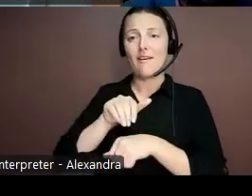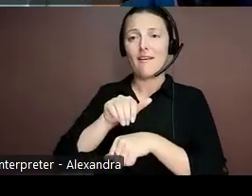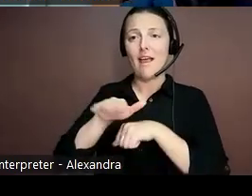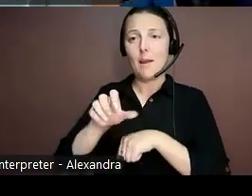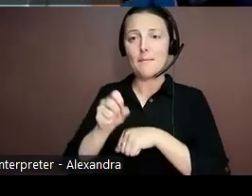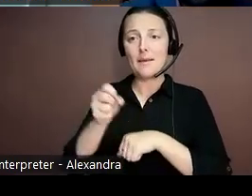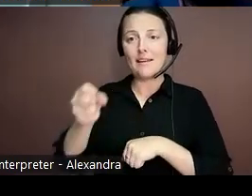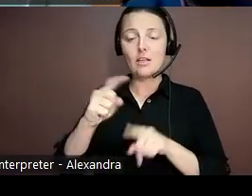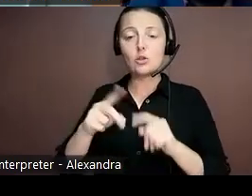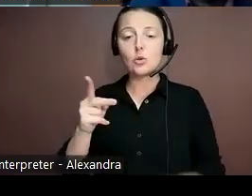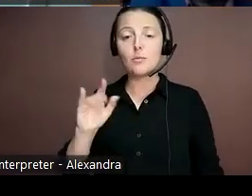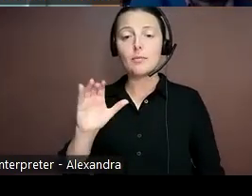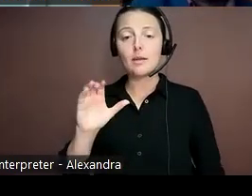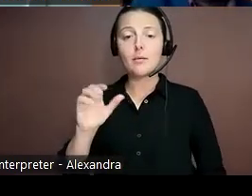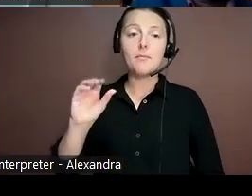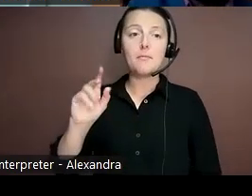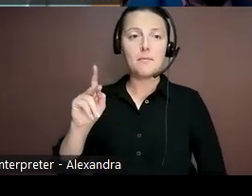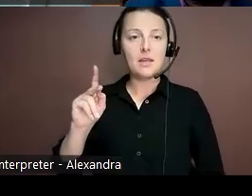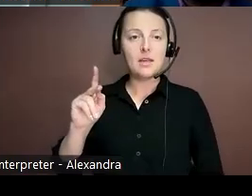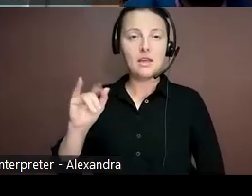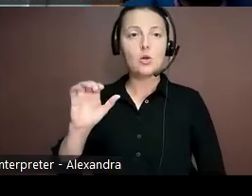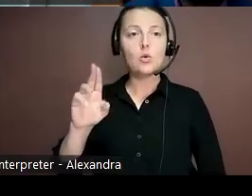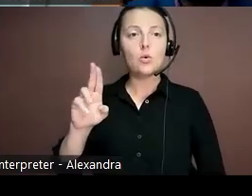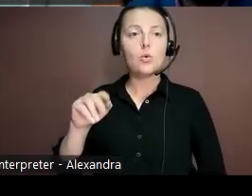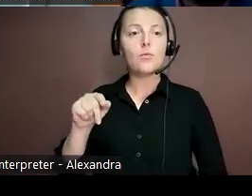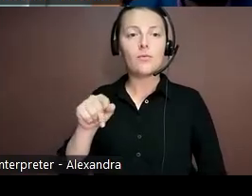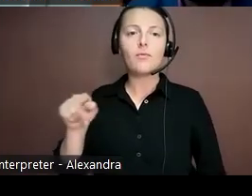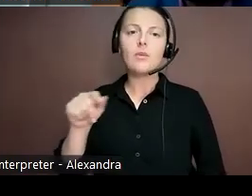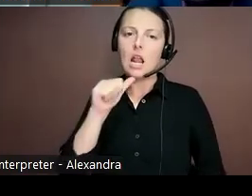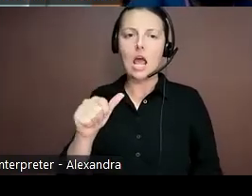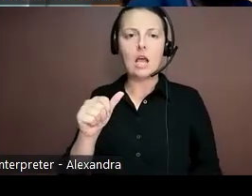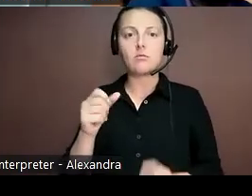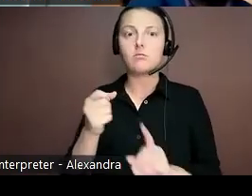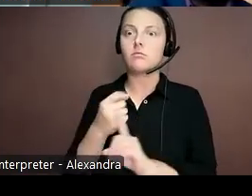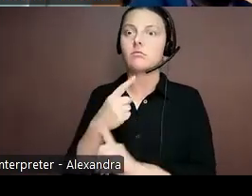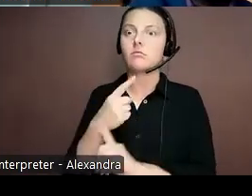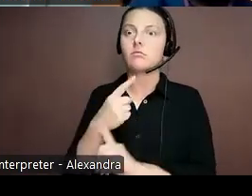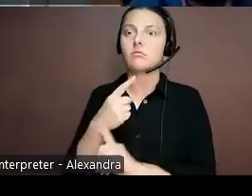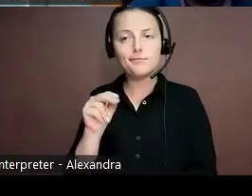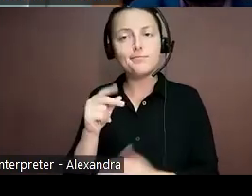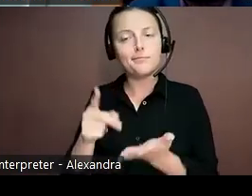not unusual. Uh sometimes you might communicate a behavior intervention plan and maybe the the